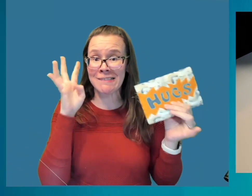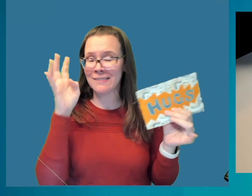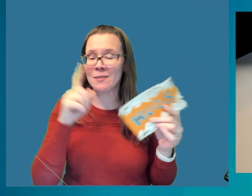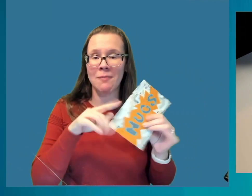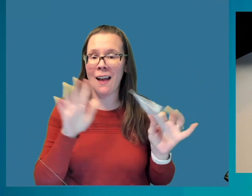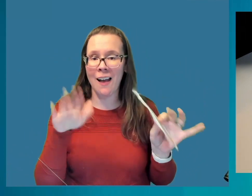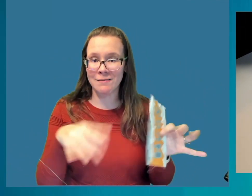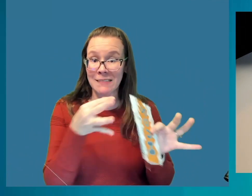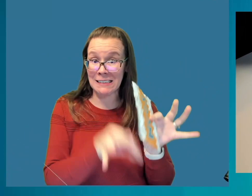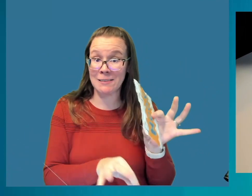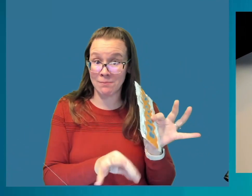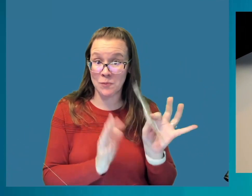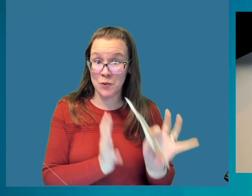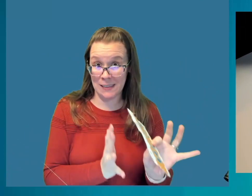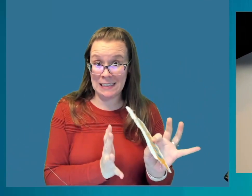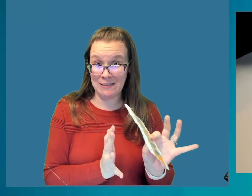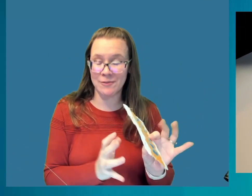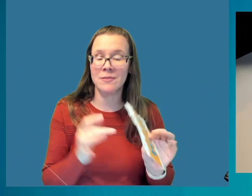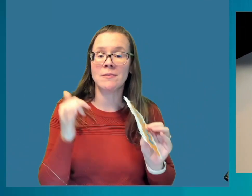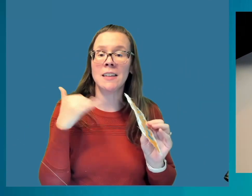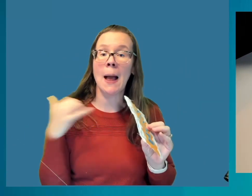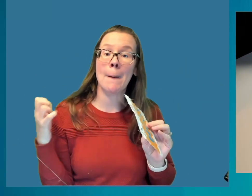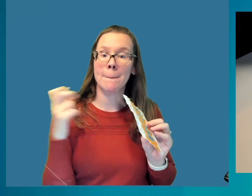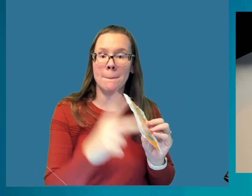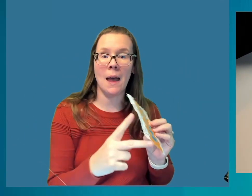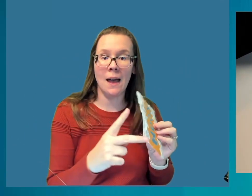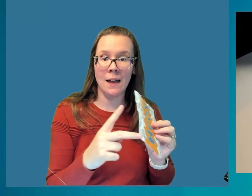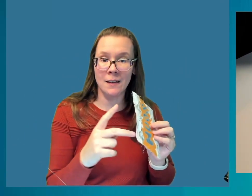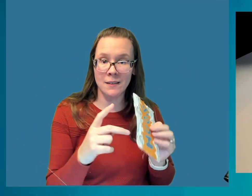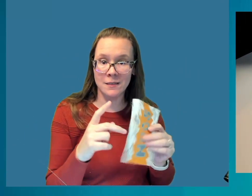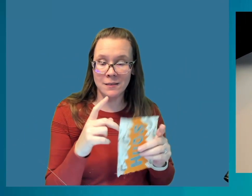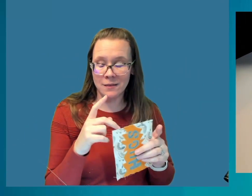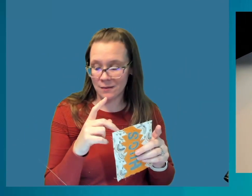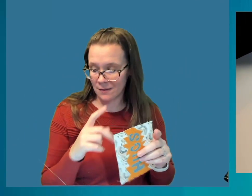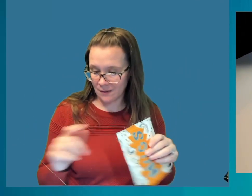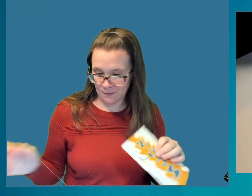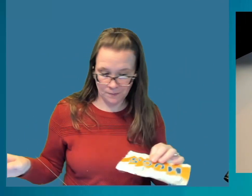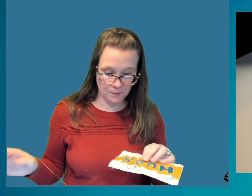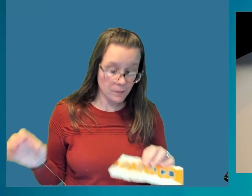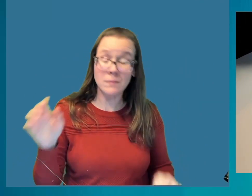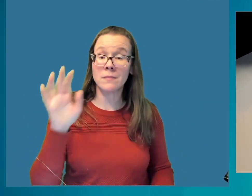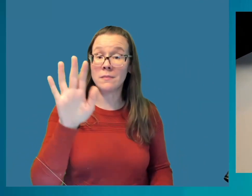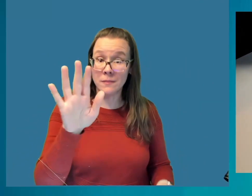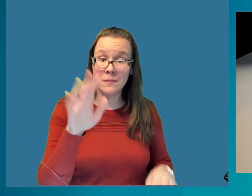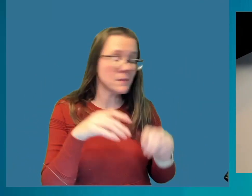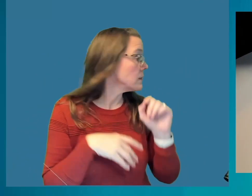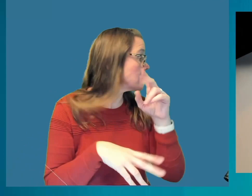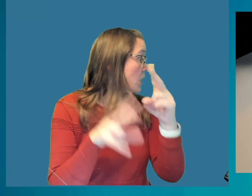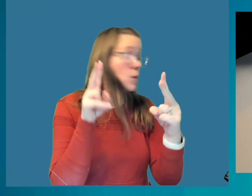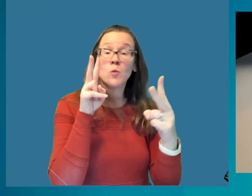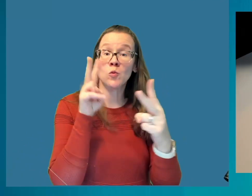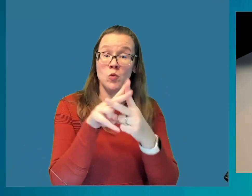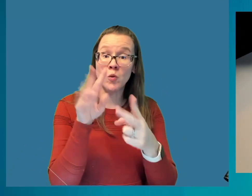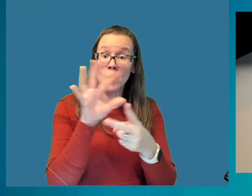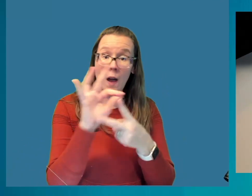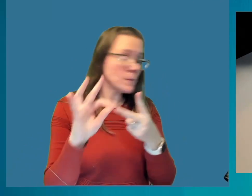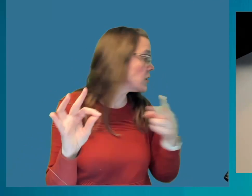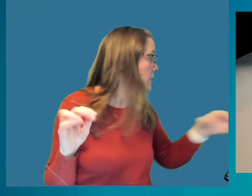you could add echo lines, you could free motion, you could get all kinds of crazy and creative! But I am going to keep this simple.